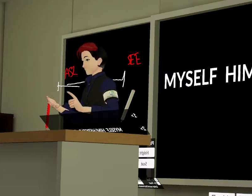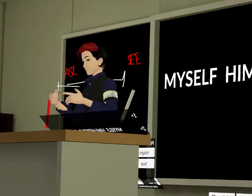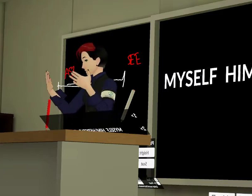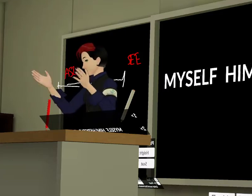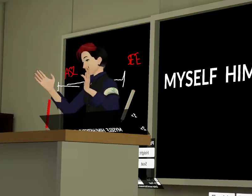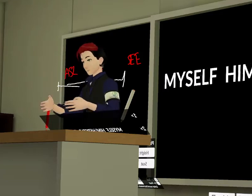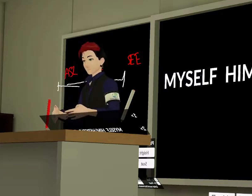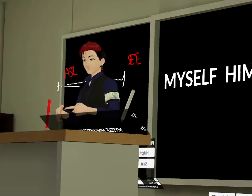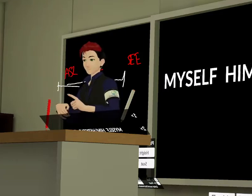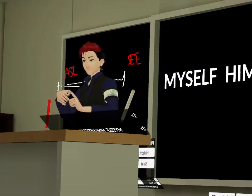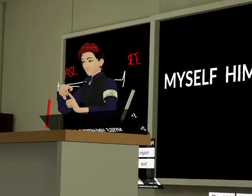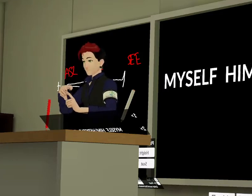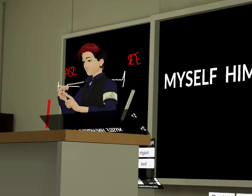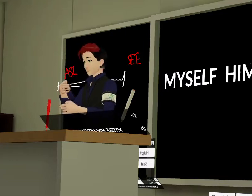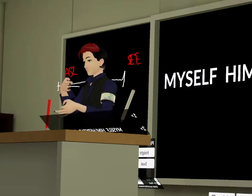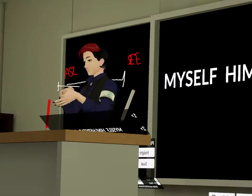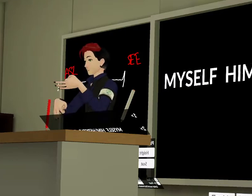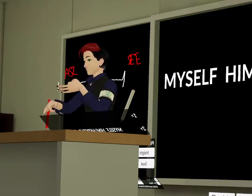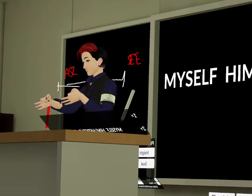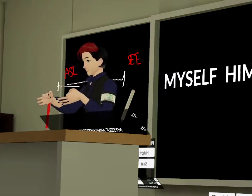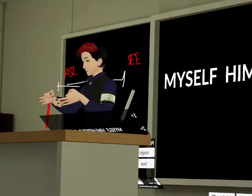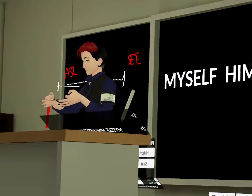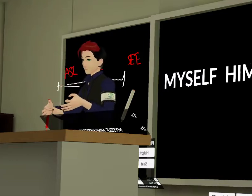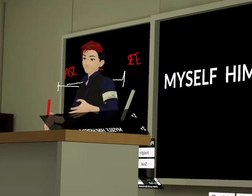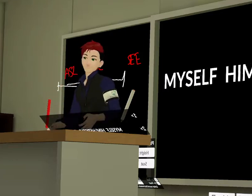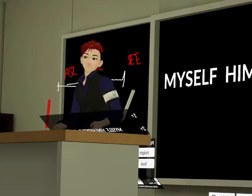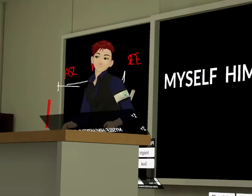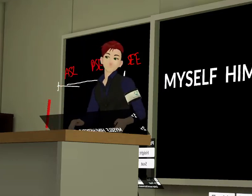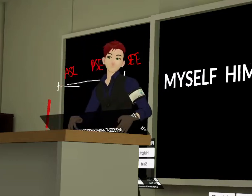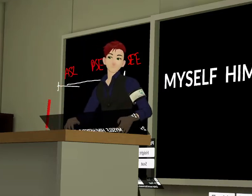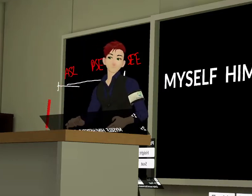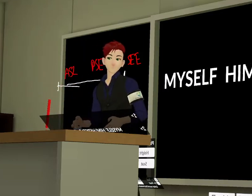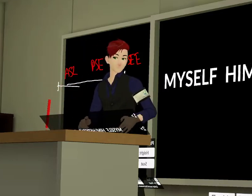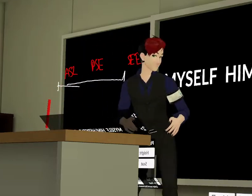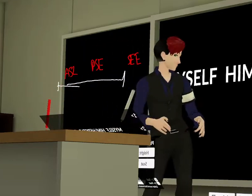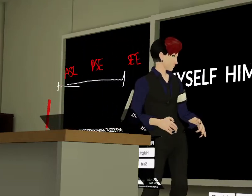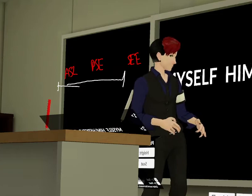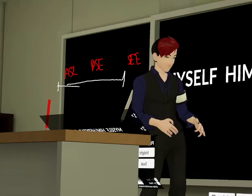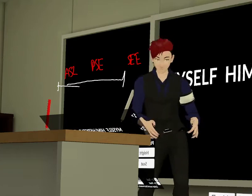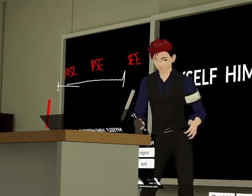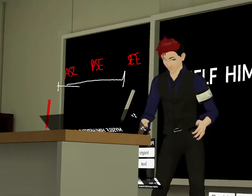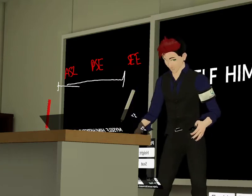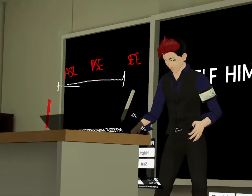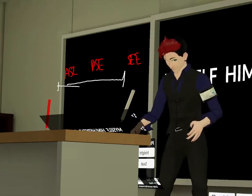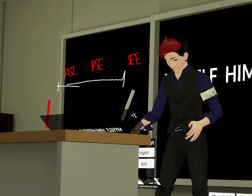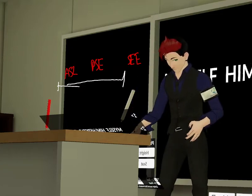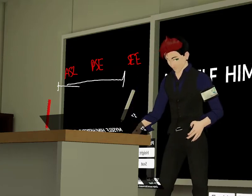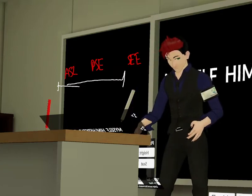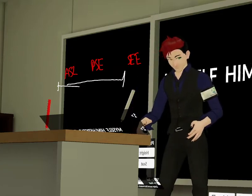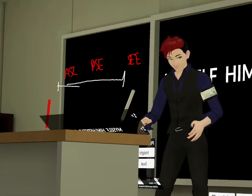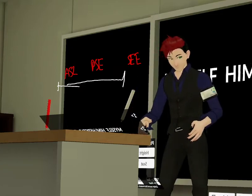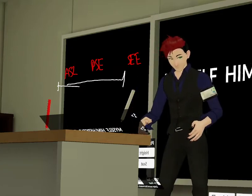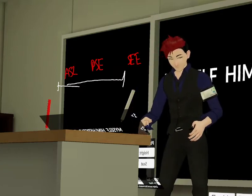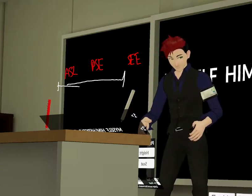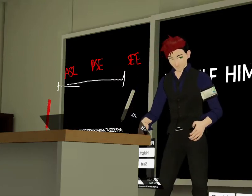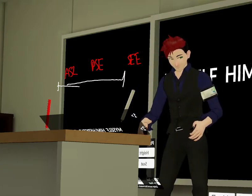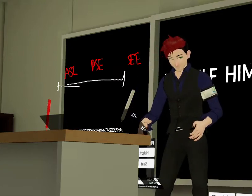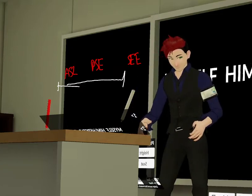proficiency this is a surrogate alright